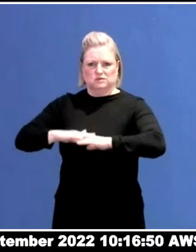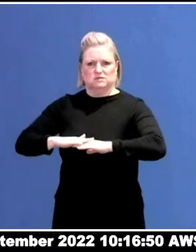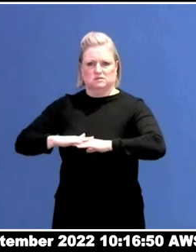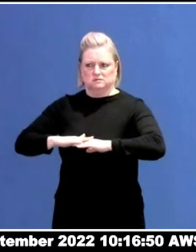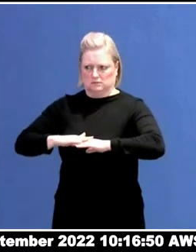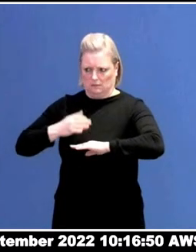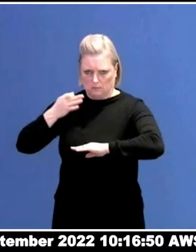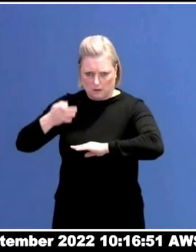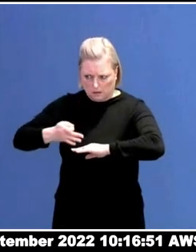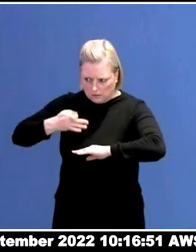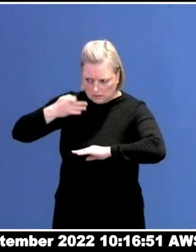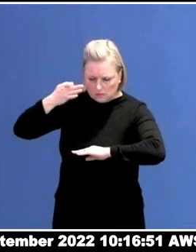before I was able to see Aaron.